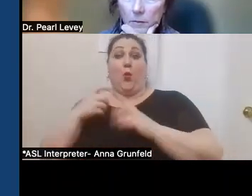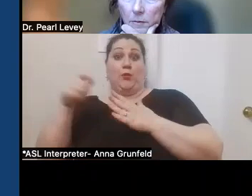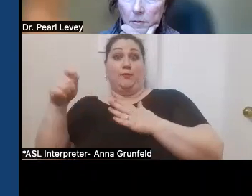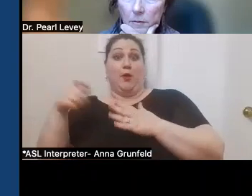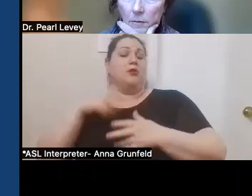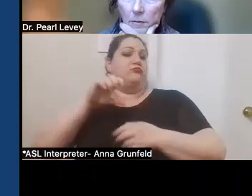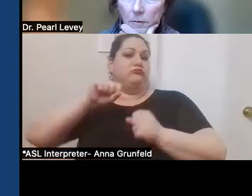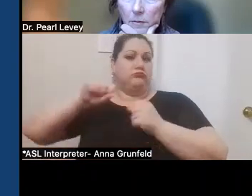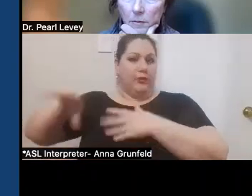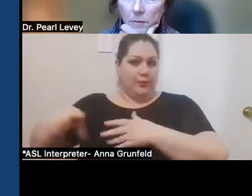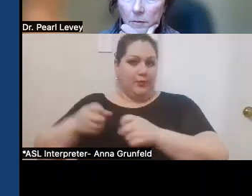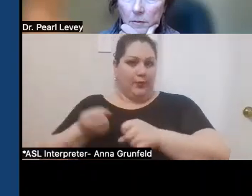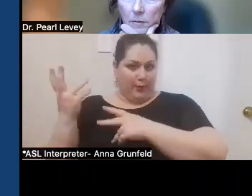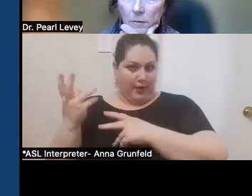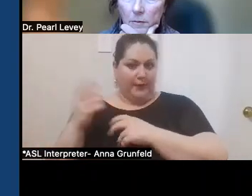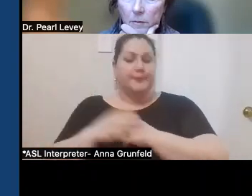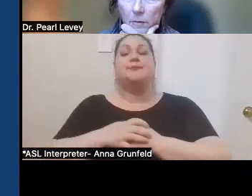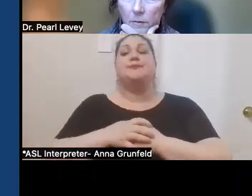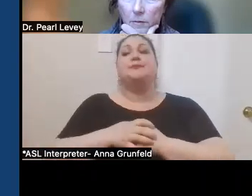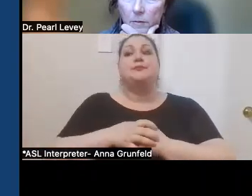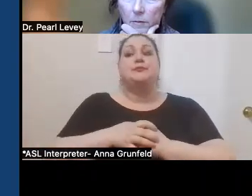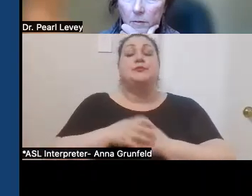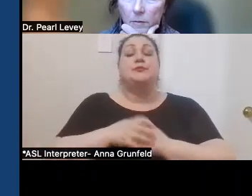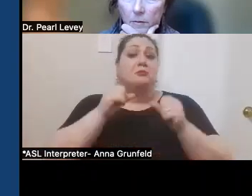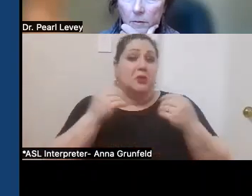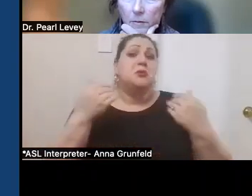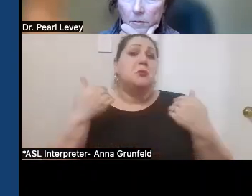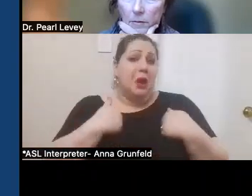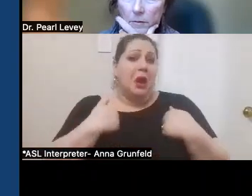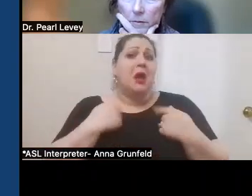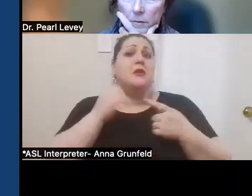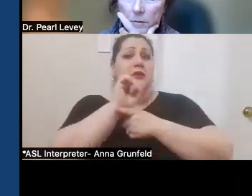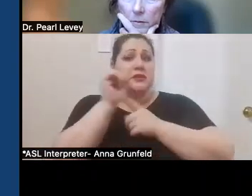So then there are situations where the it becomes a little bit iffy and it’s a bit of a,